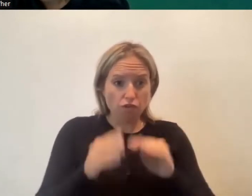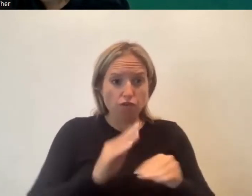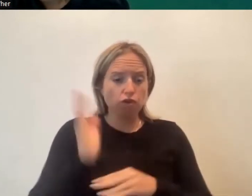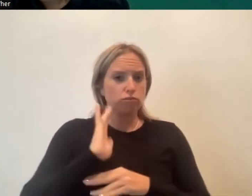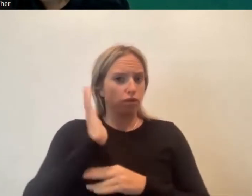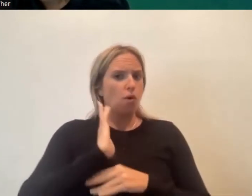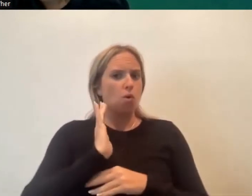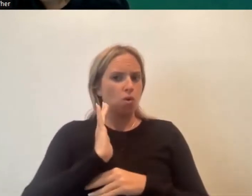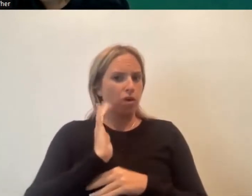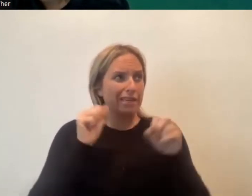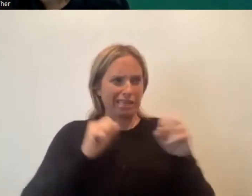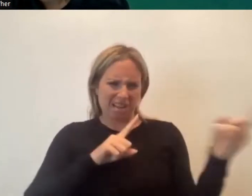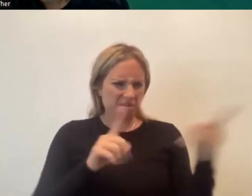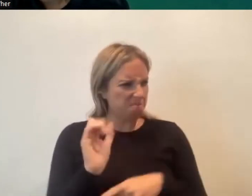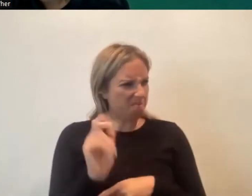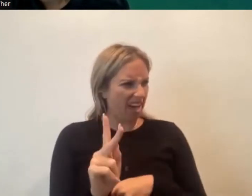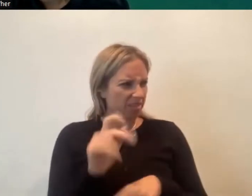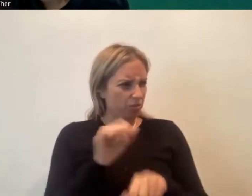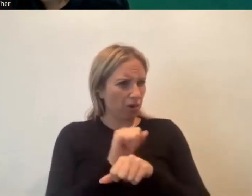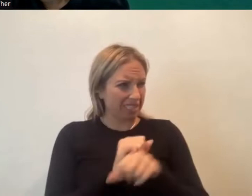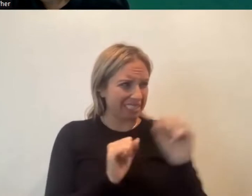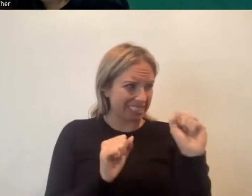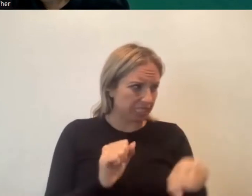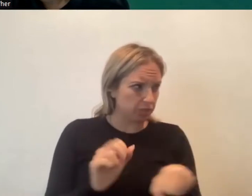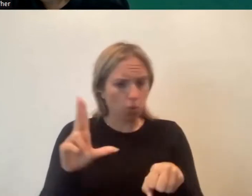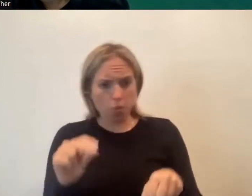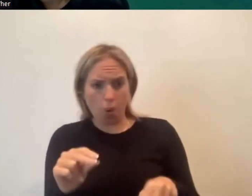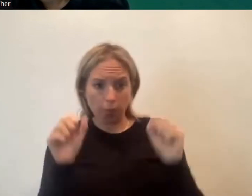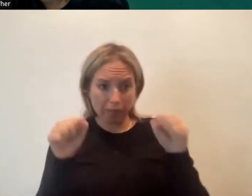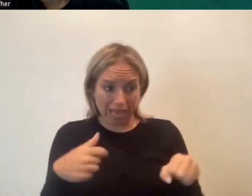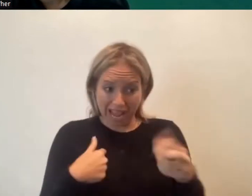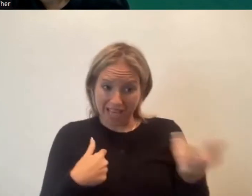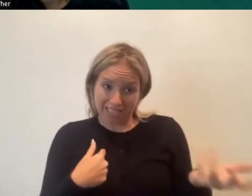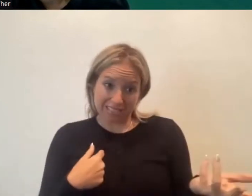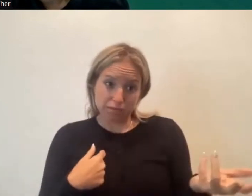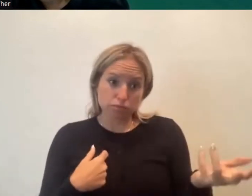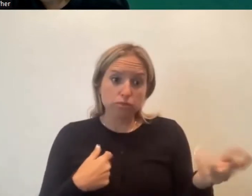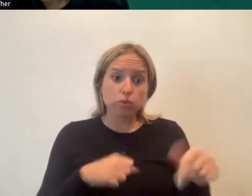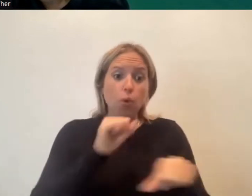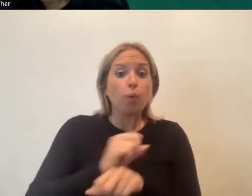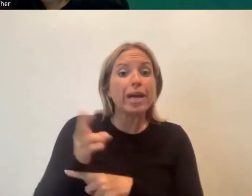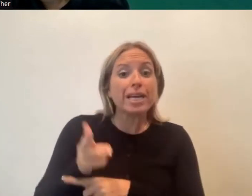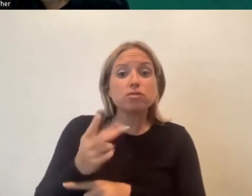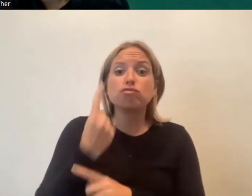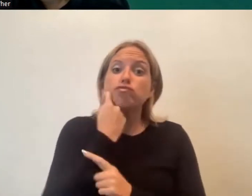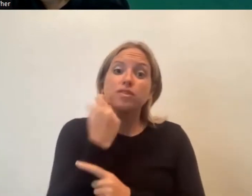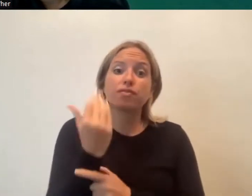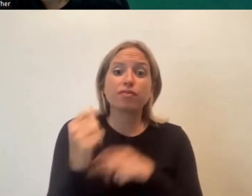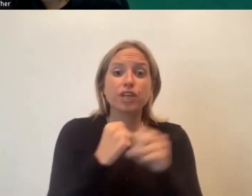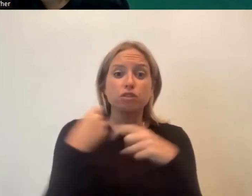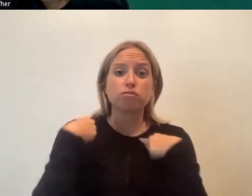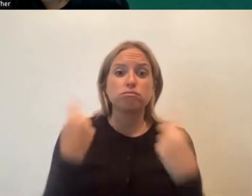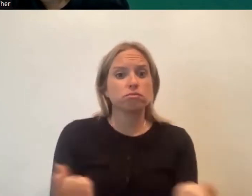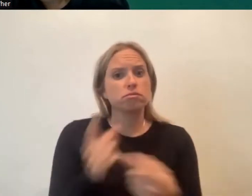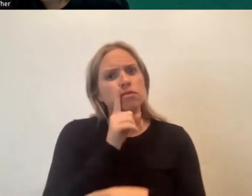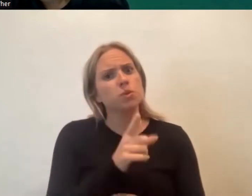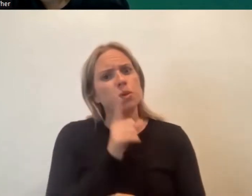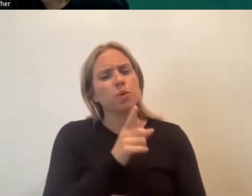So that's why Tadra, the work history over the past 15 years or so is pretty important